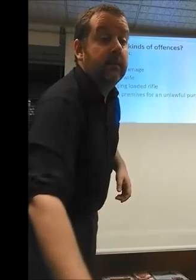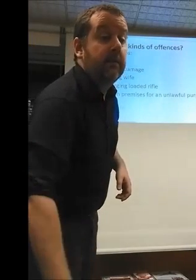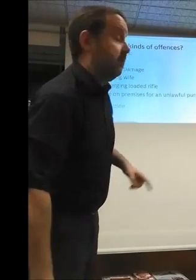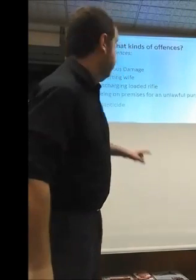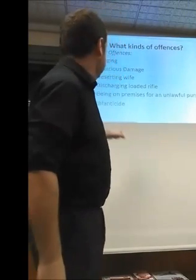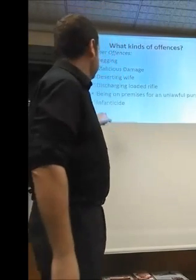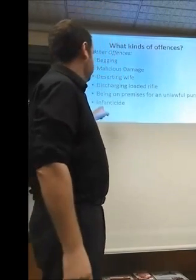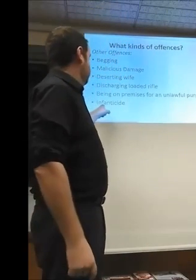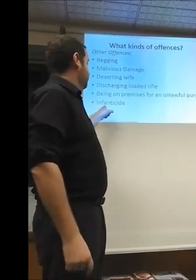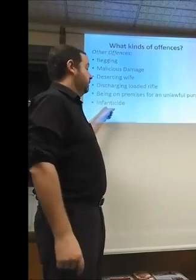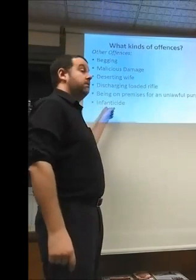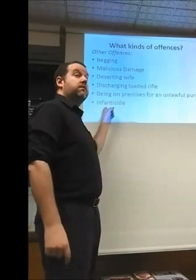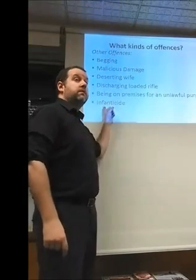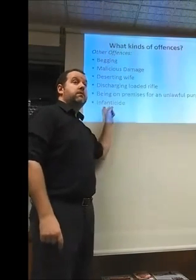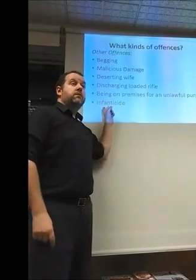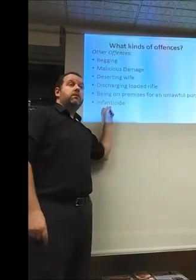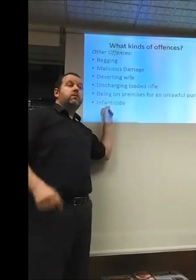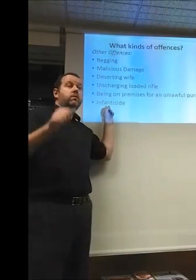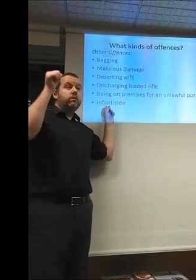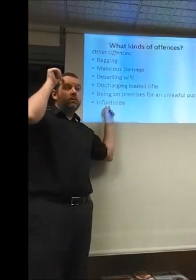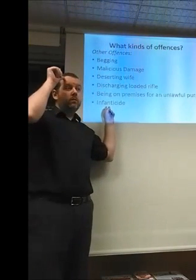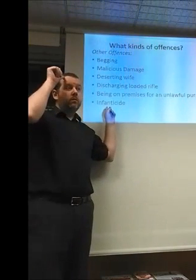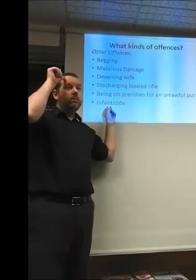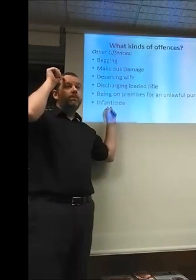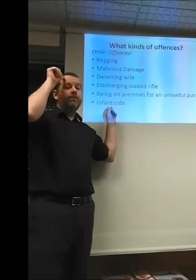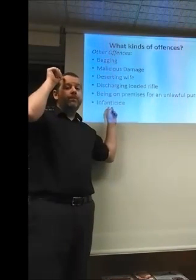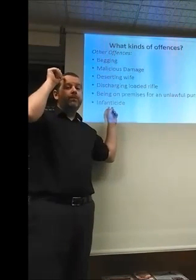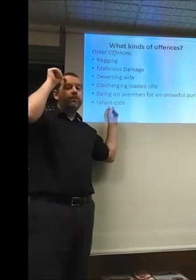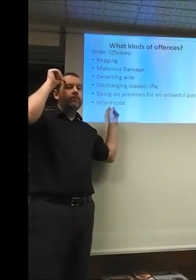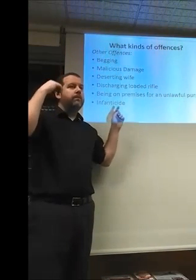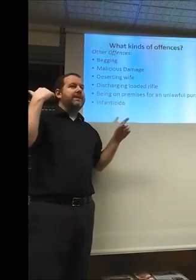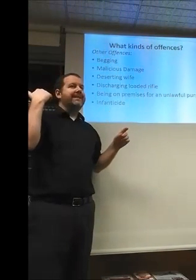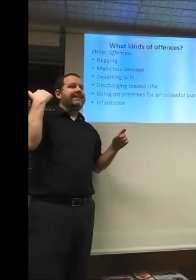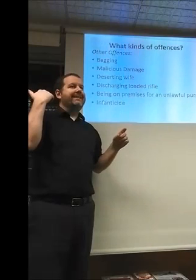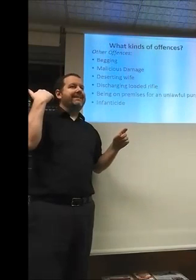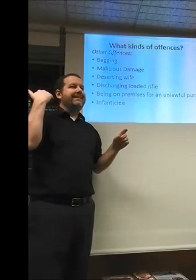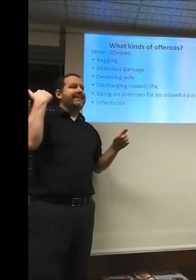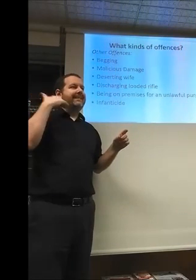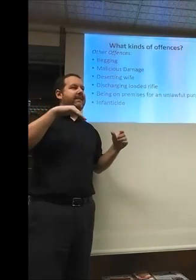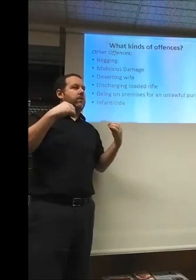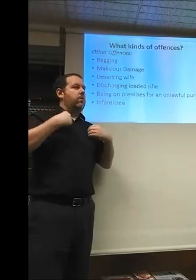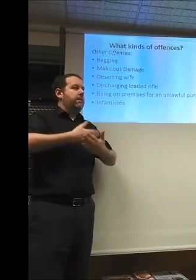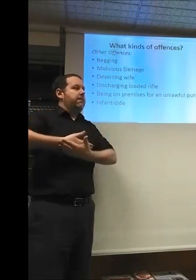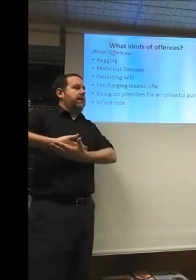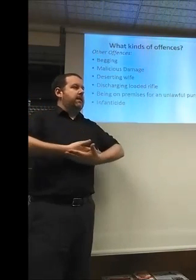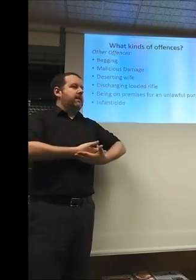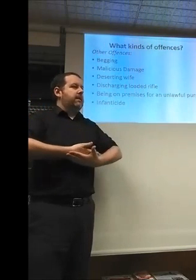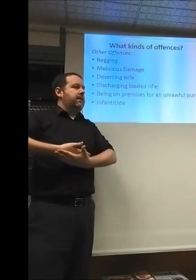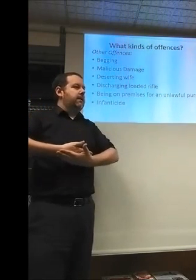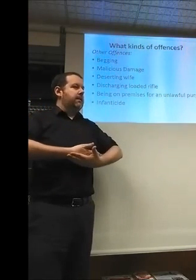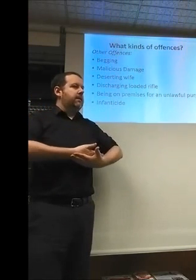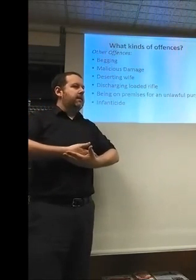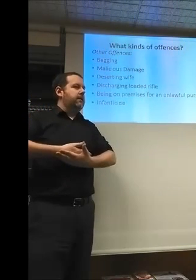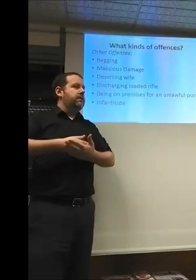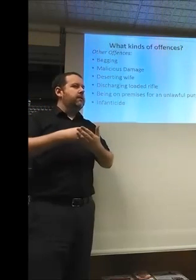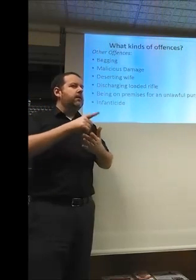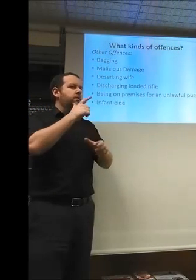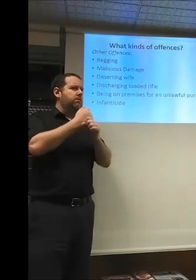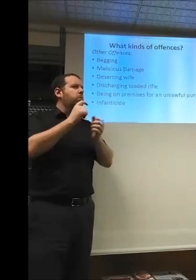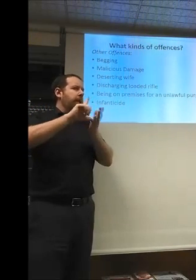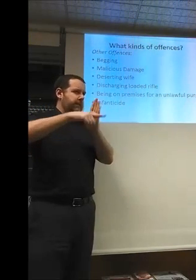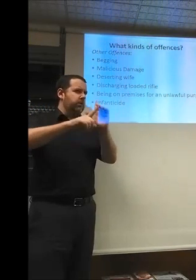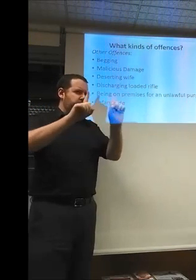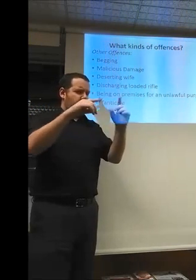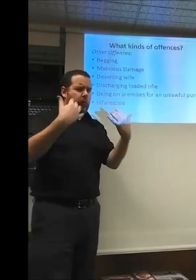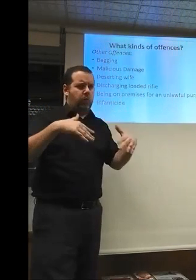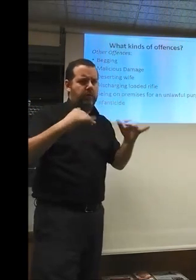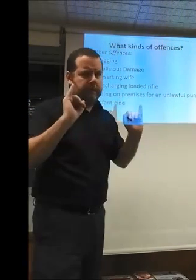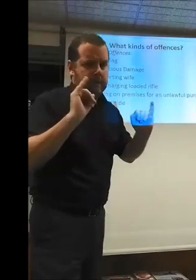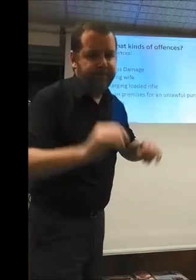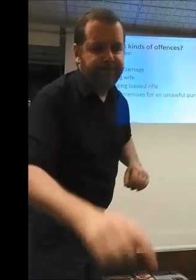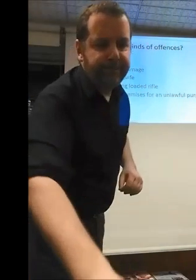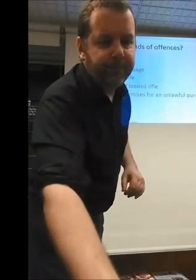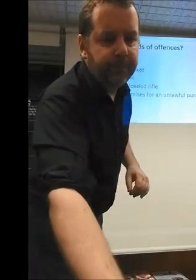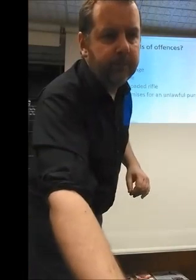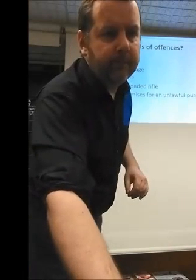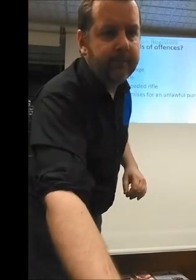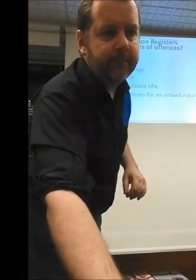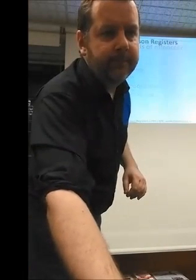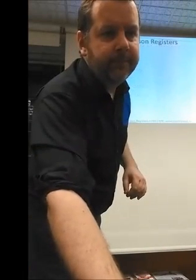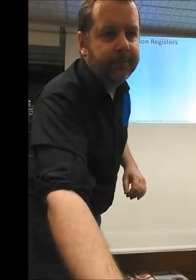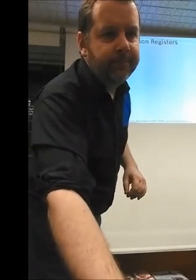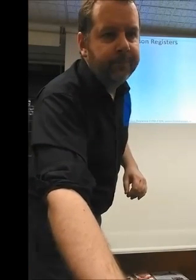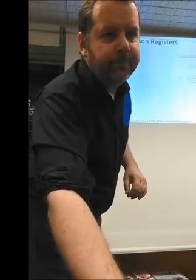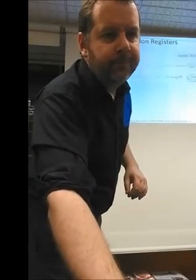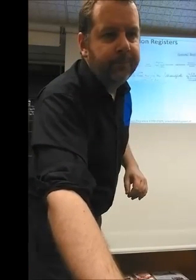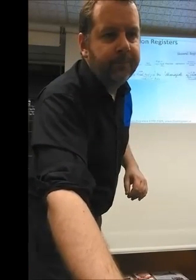So really, out of the twenty-eight cases that I looked at, nine of those had an interpreter